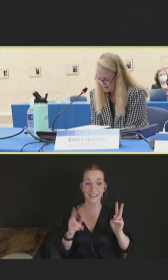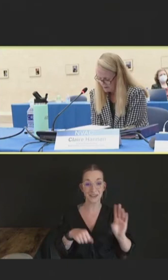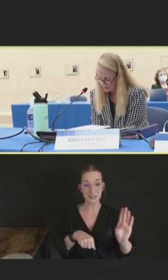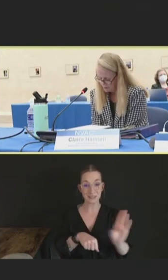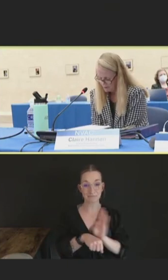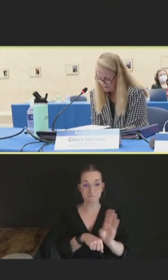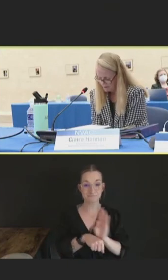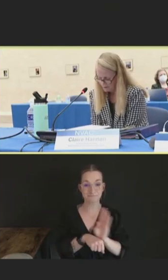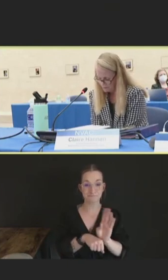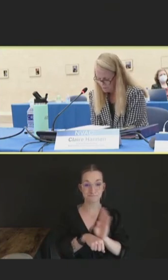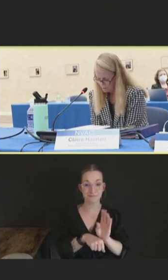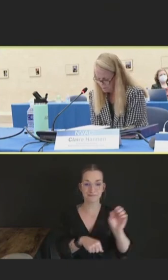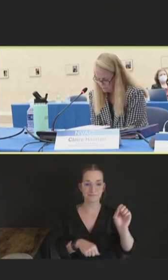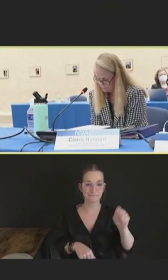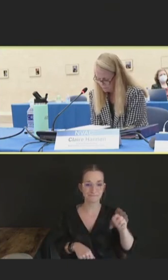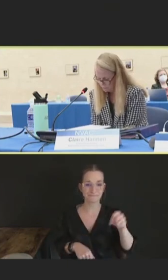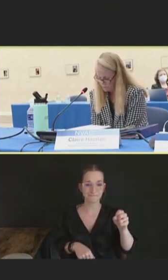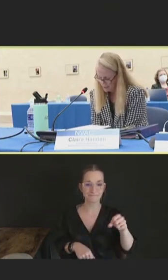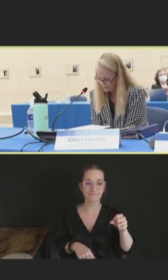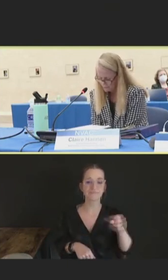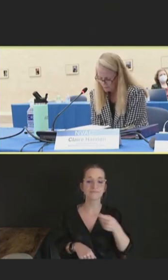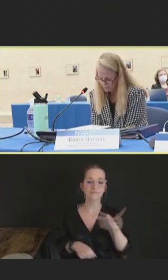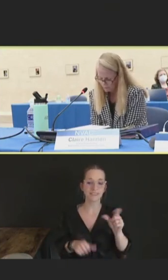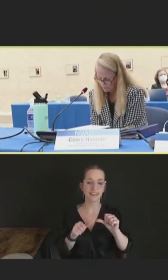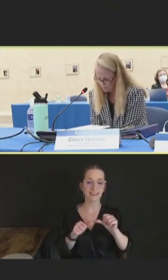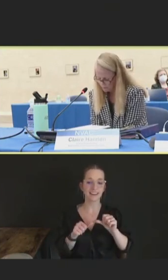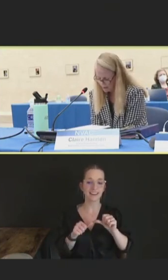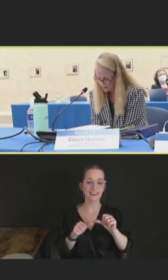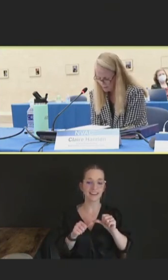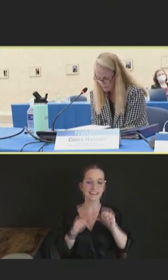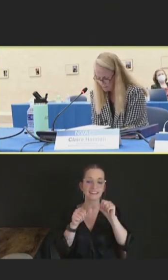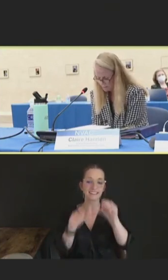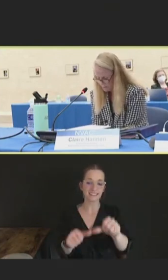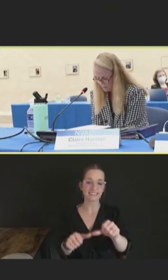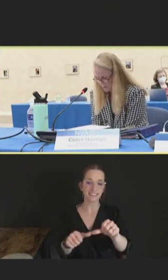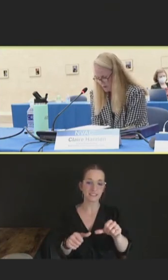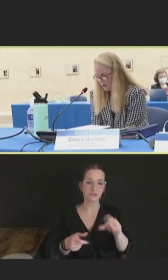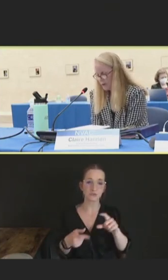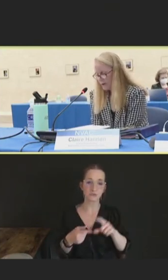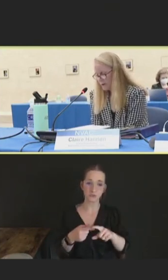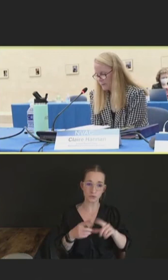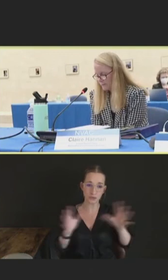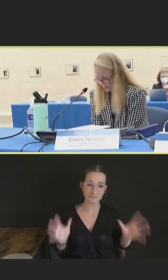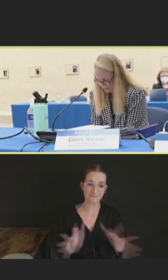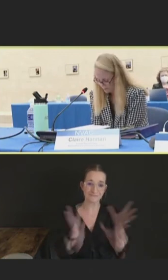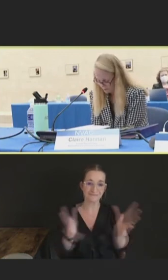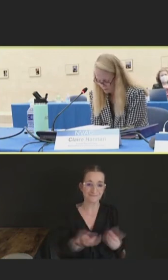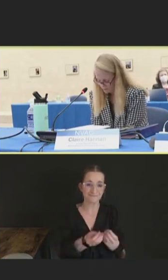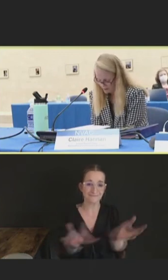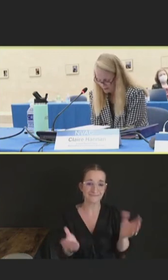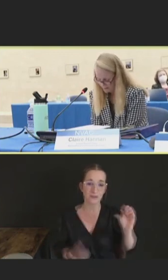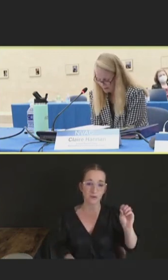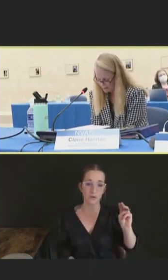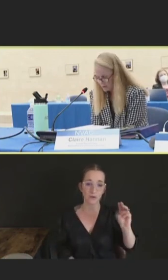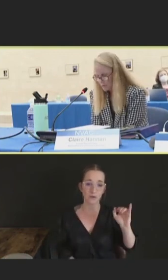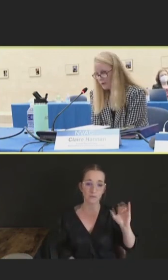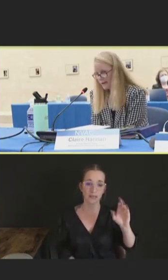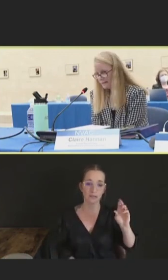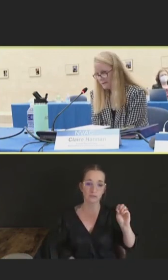continuing to roll out the COVID Omicron booster, to conduct back-to-school activities,